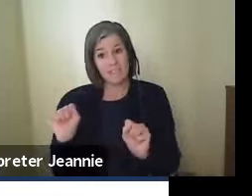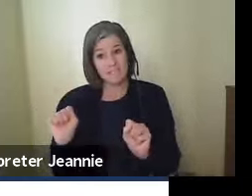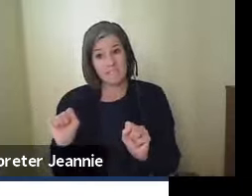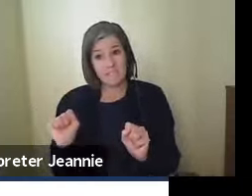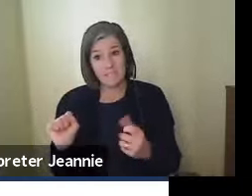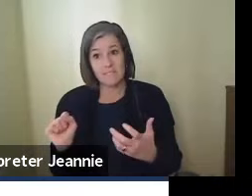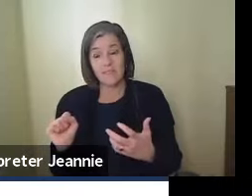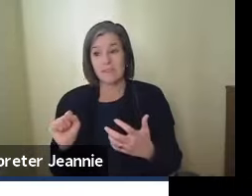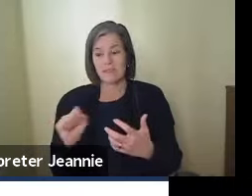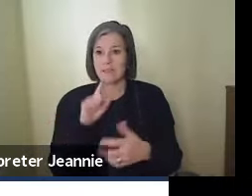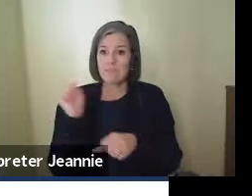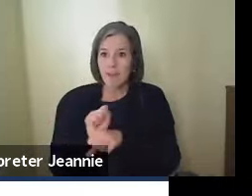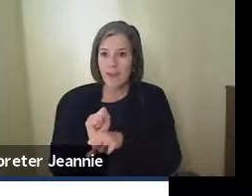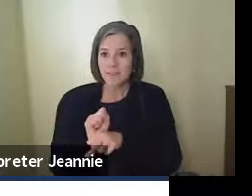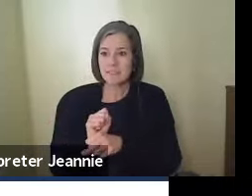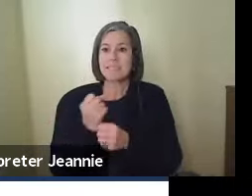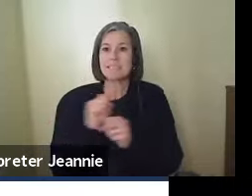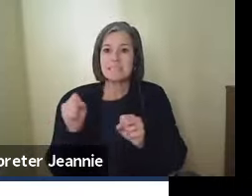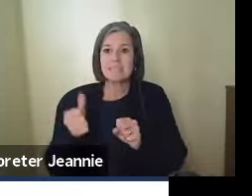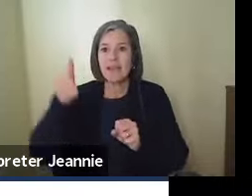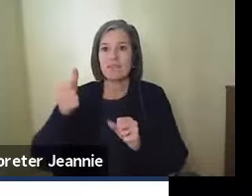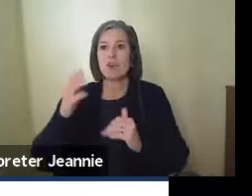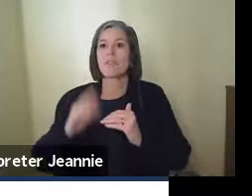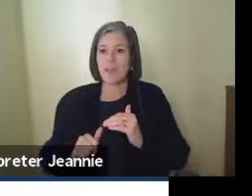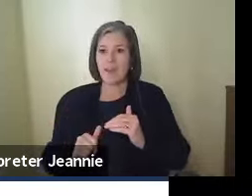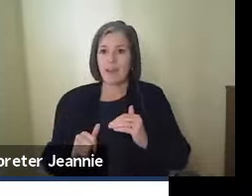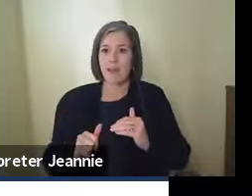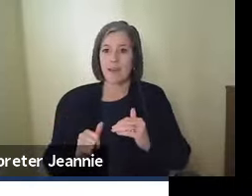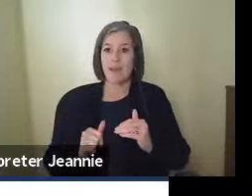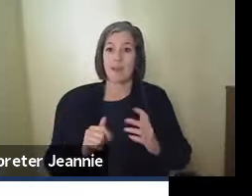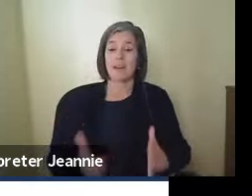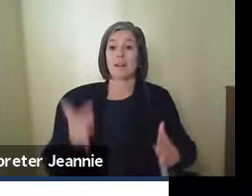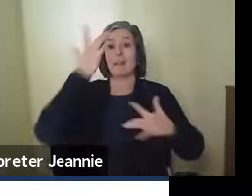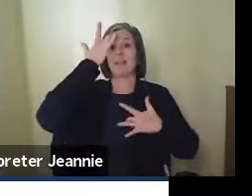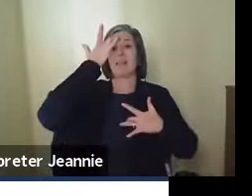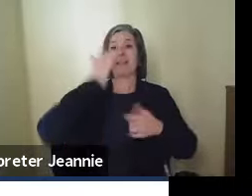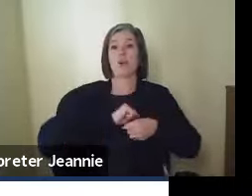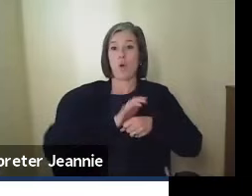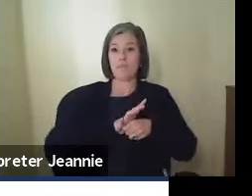In fact, it's safer than the alternative which is getting COVID-19 and having to suffer